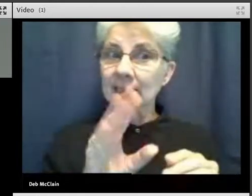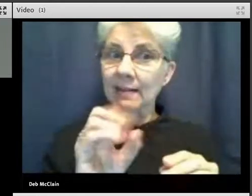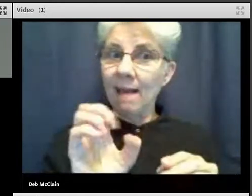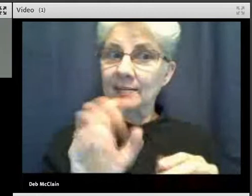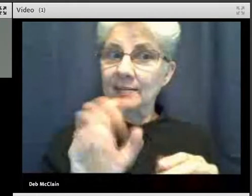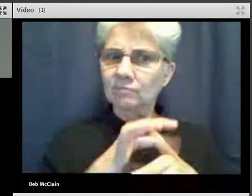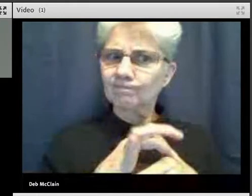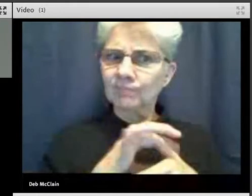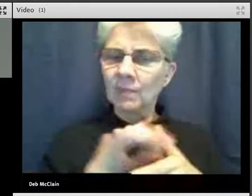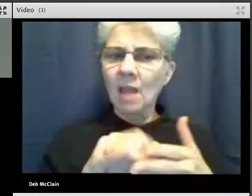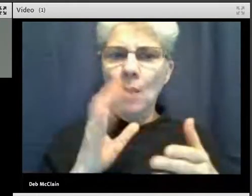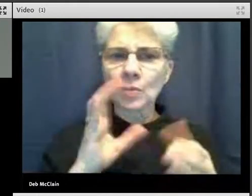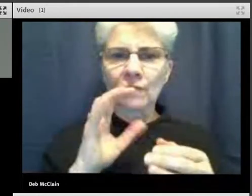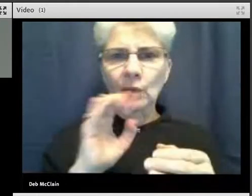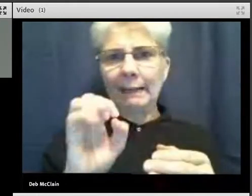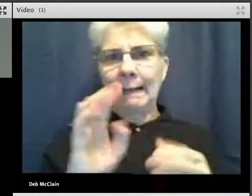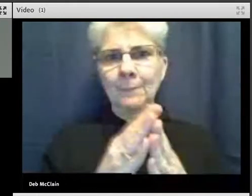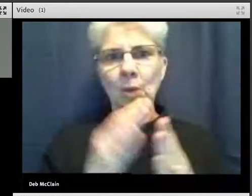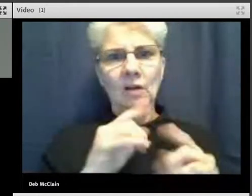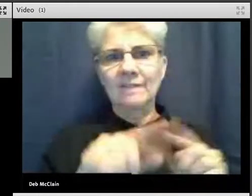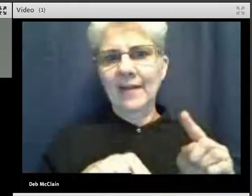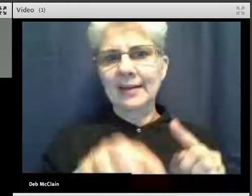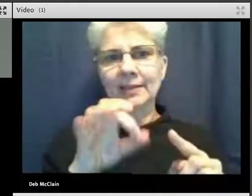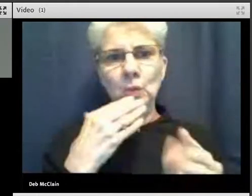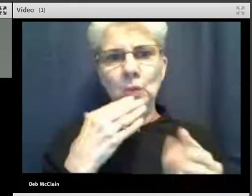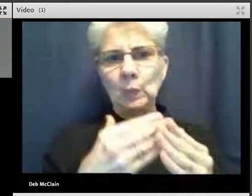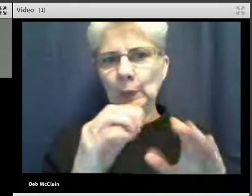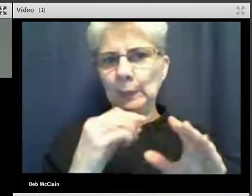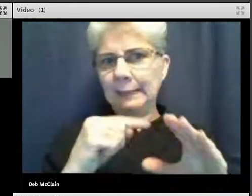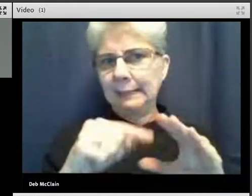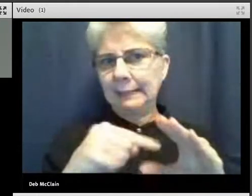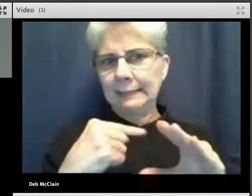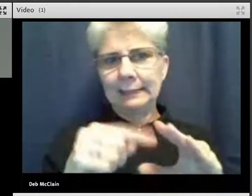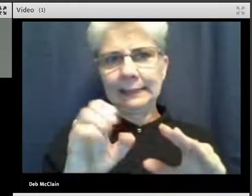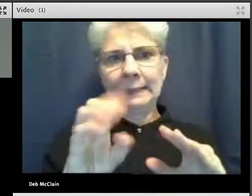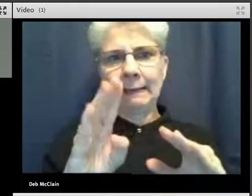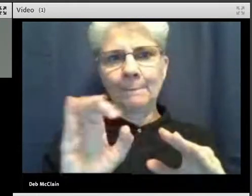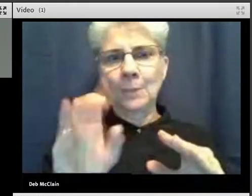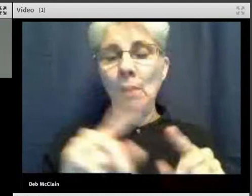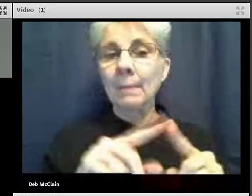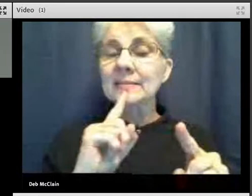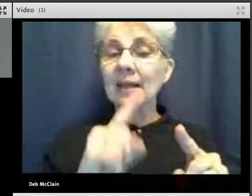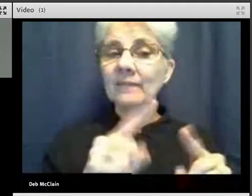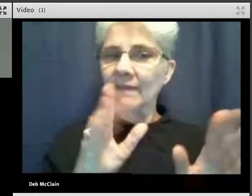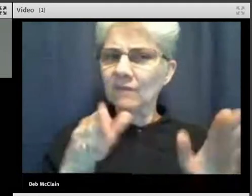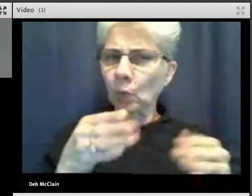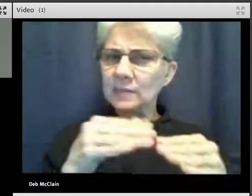So that also puts it in context that you would maybe want to -- I was looking for an e-book, and I couldn't find a good e-book,